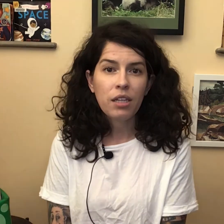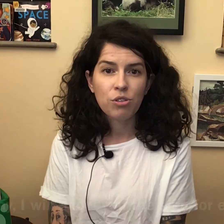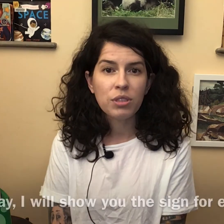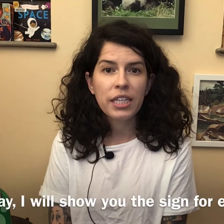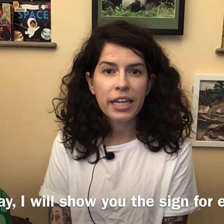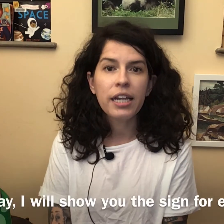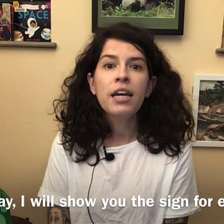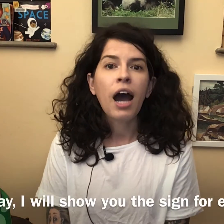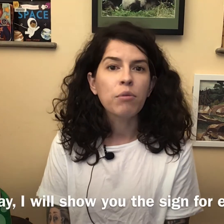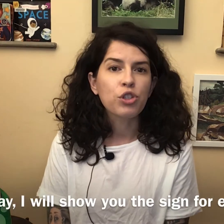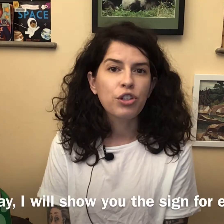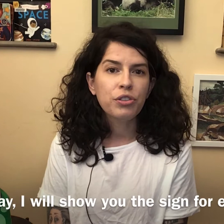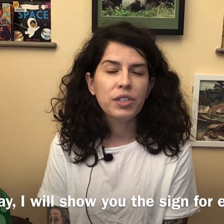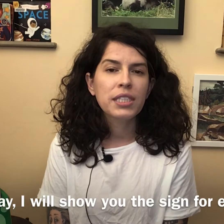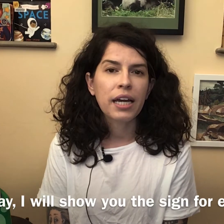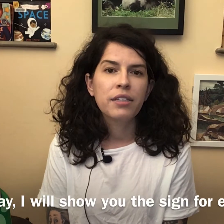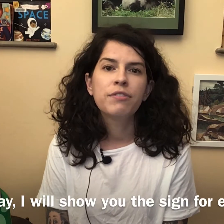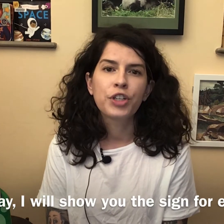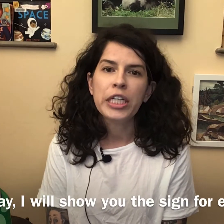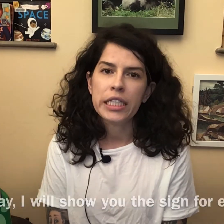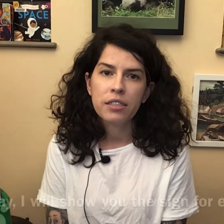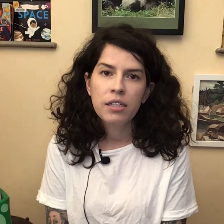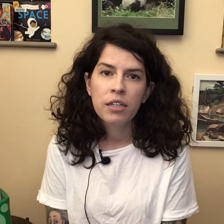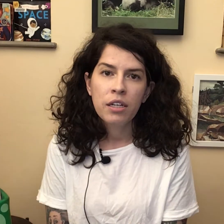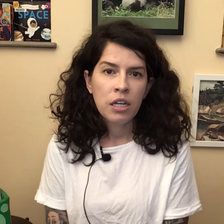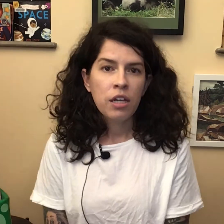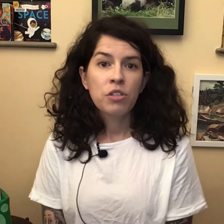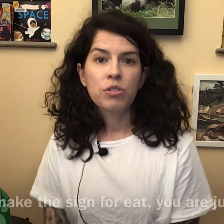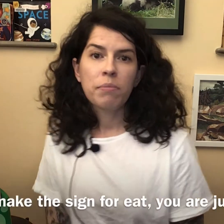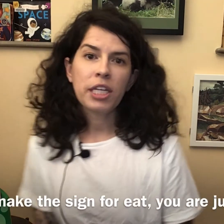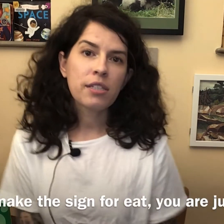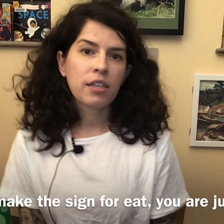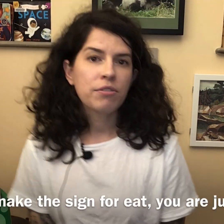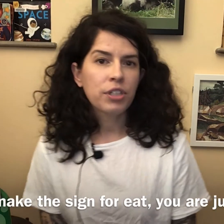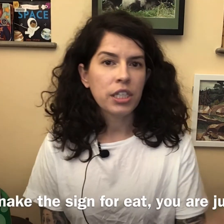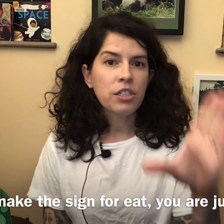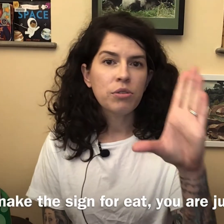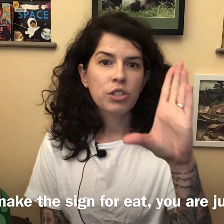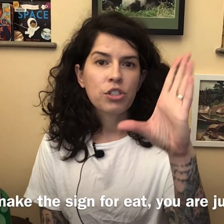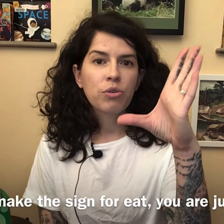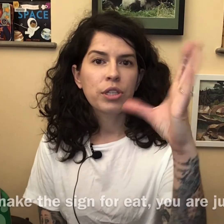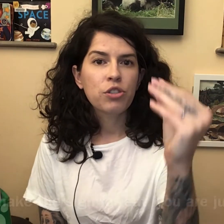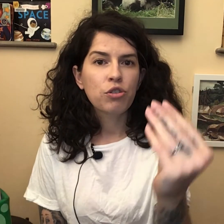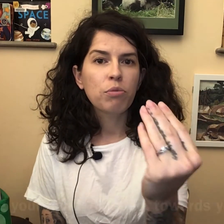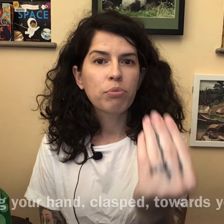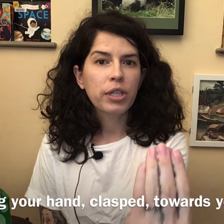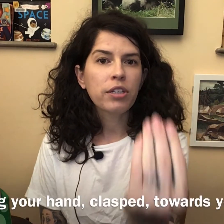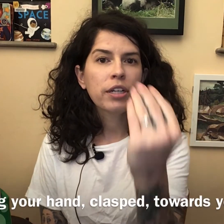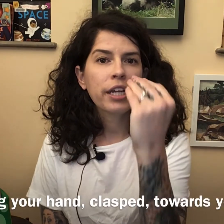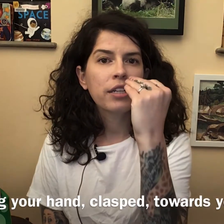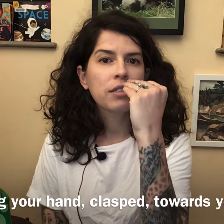So today I will show you the sign for eat. So to make the sign for eat, you are just going to bring your hand